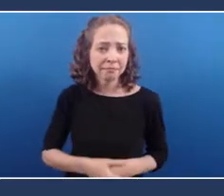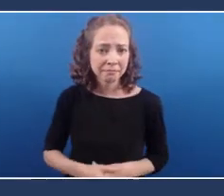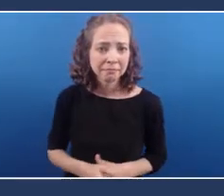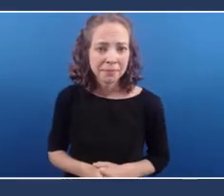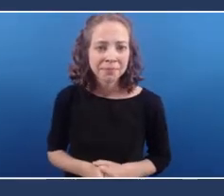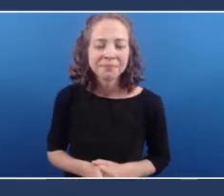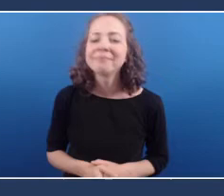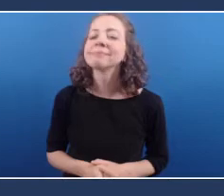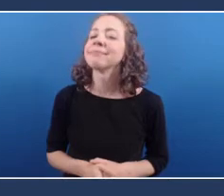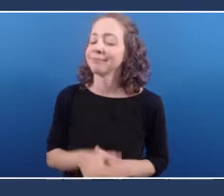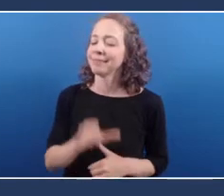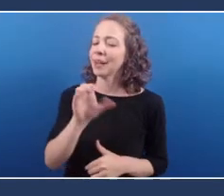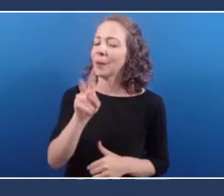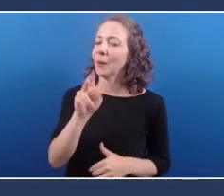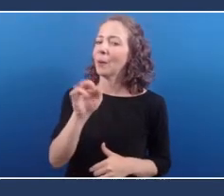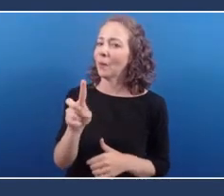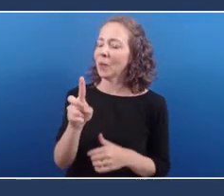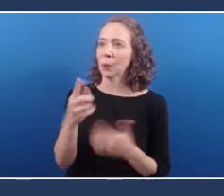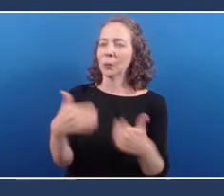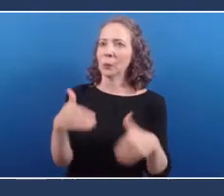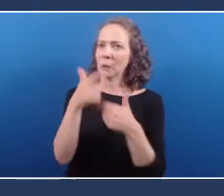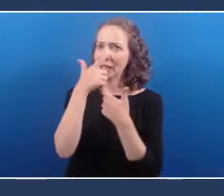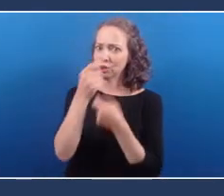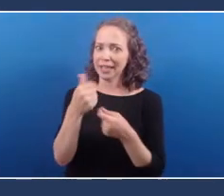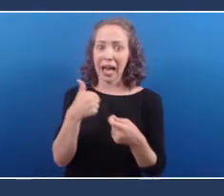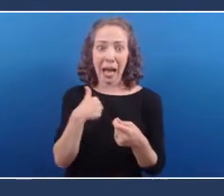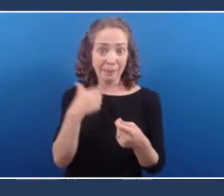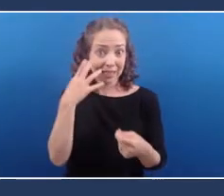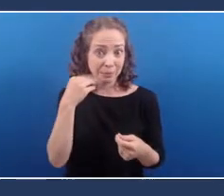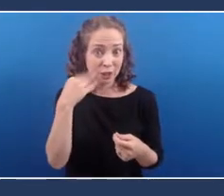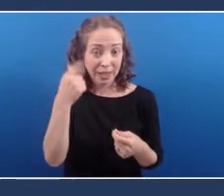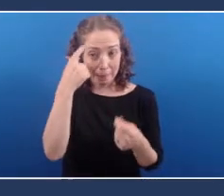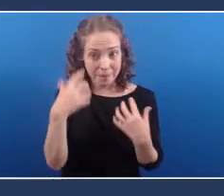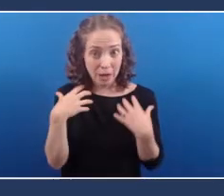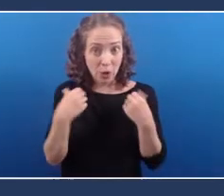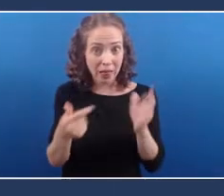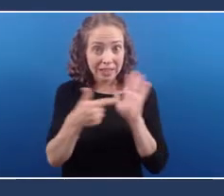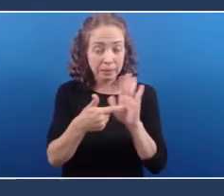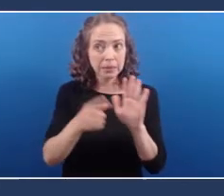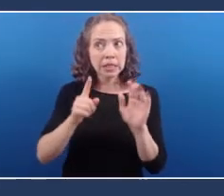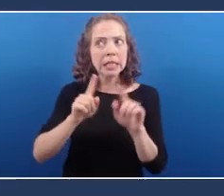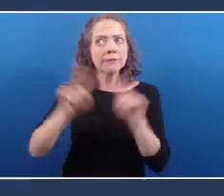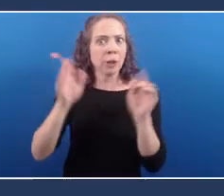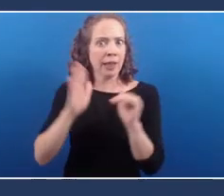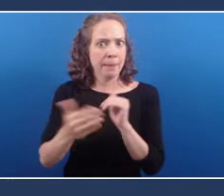Because I am having mental health symptoms that really, I have never had before. And I don’t know how to talk about it.